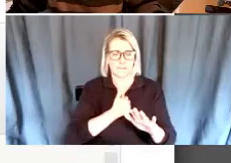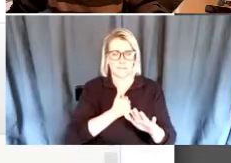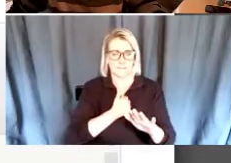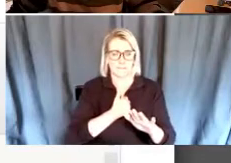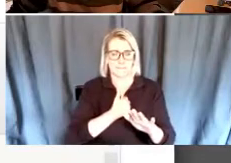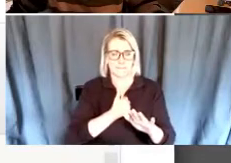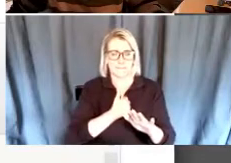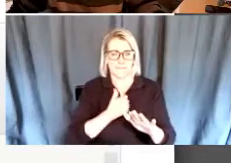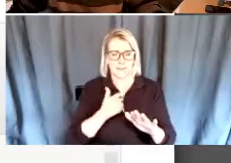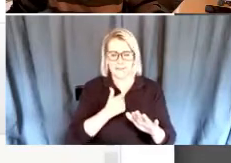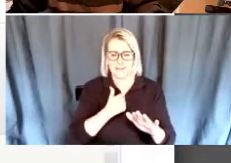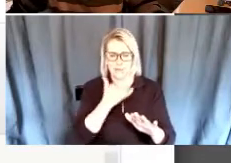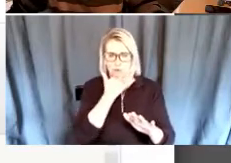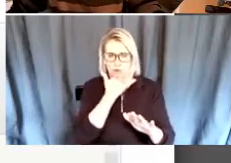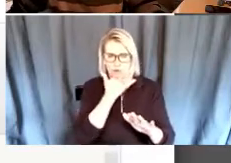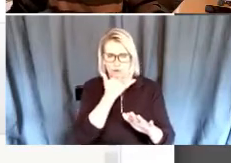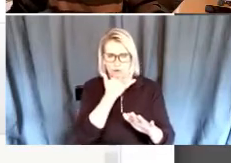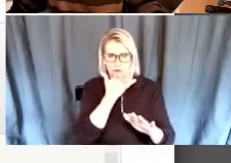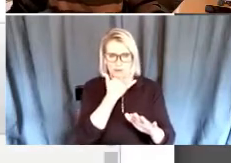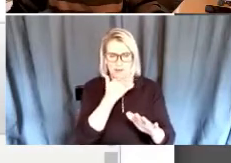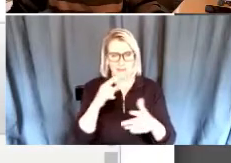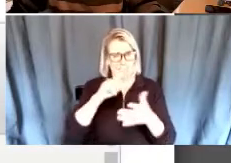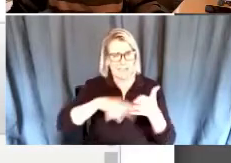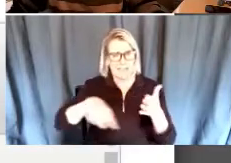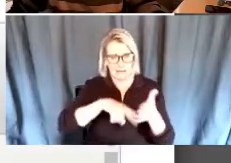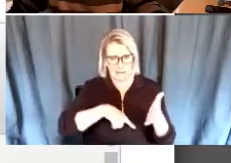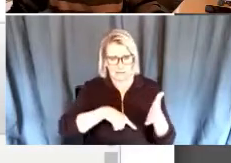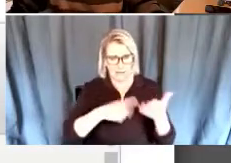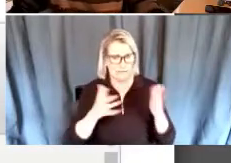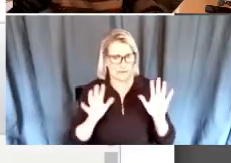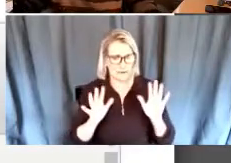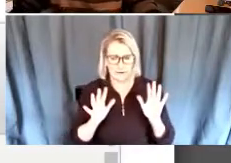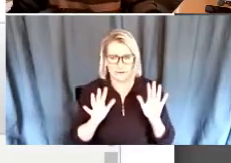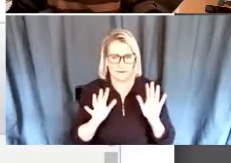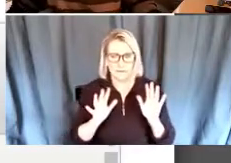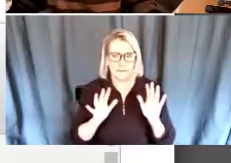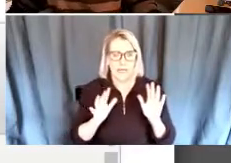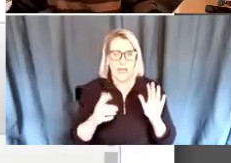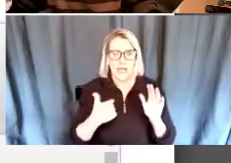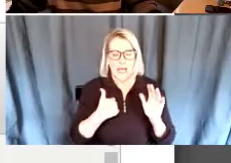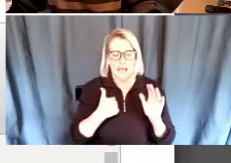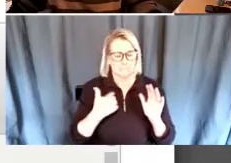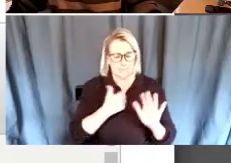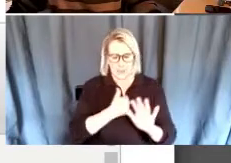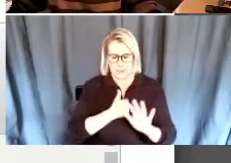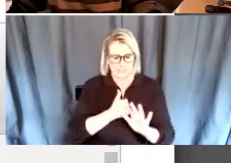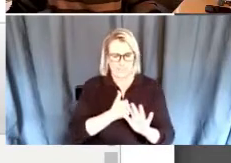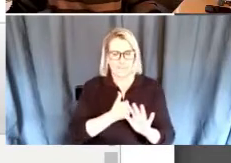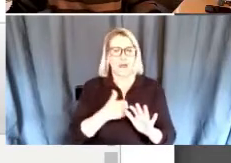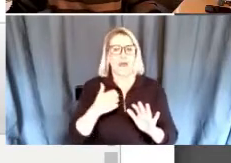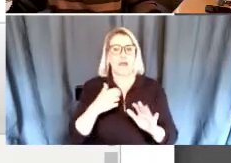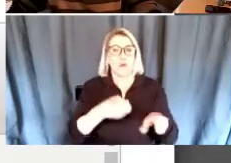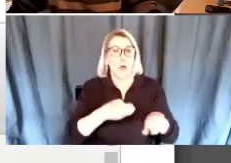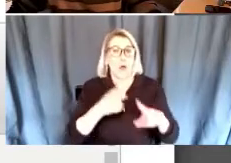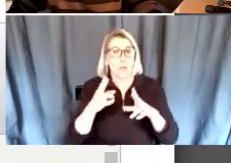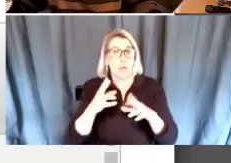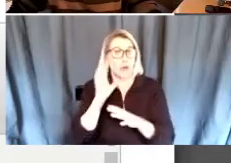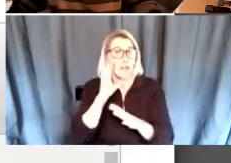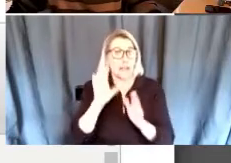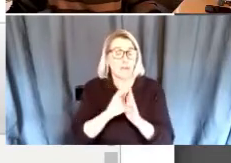you. I'm going to cancel. To do- I'm sorry, to upload an image you do not click that link